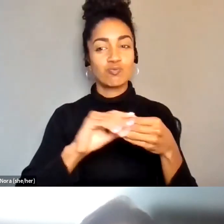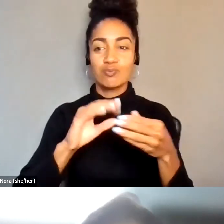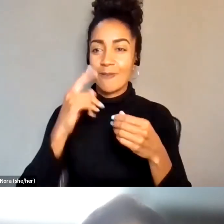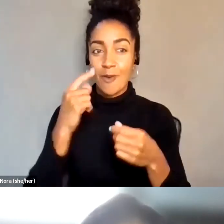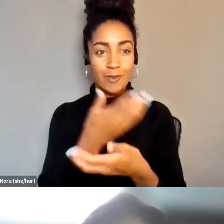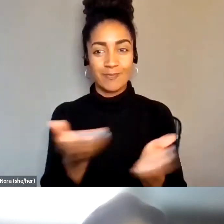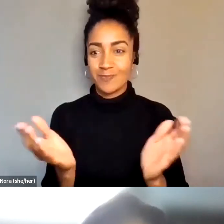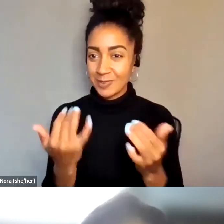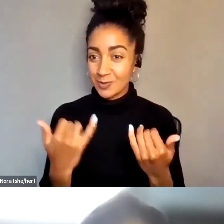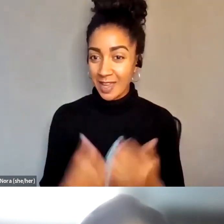Okay.